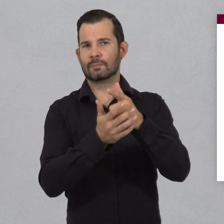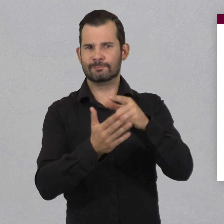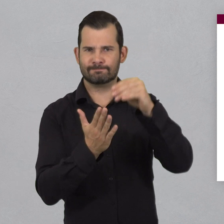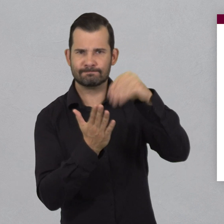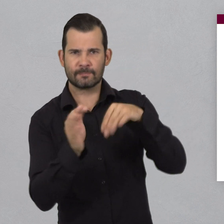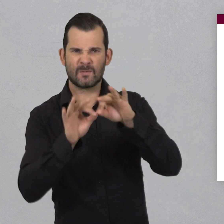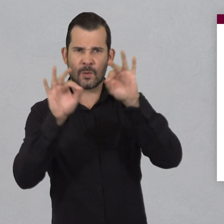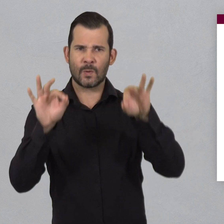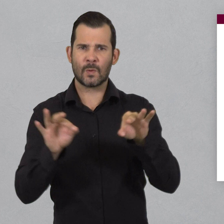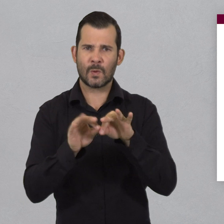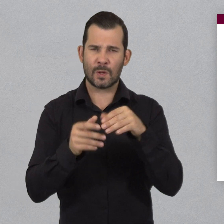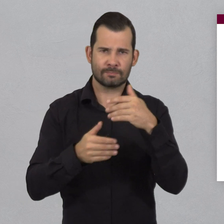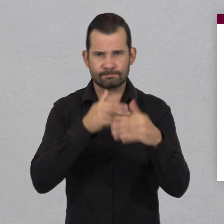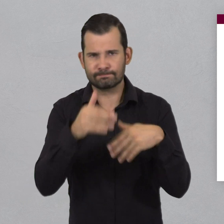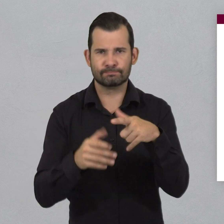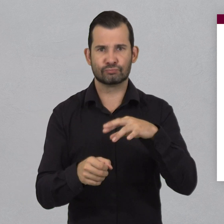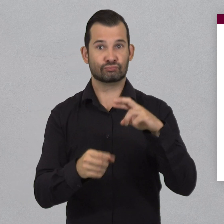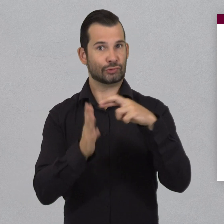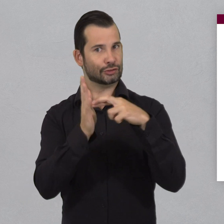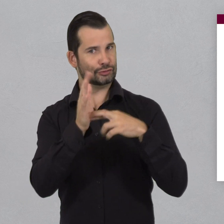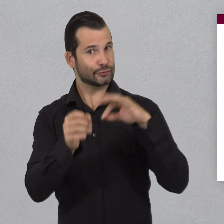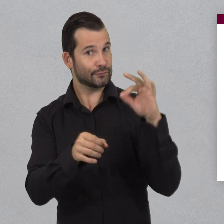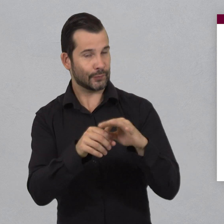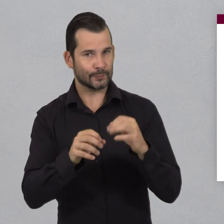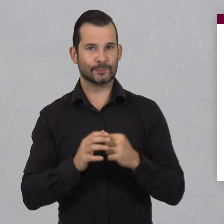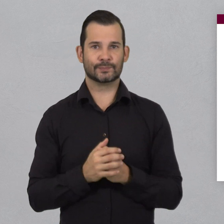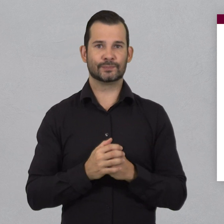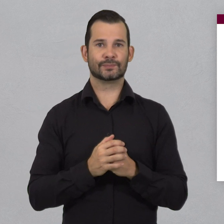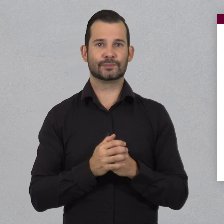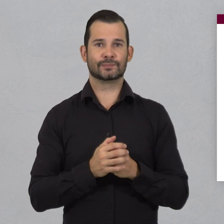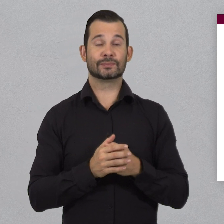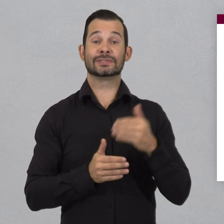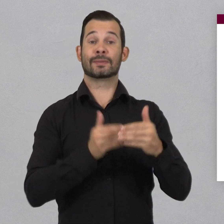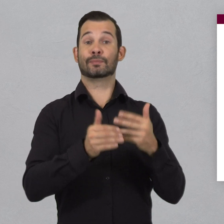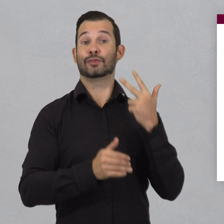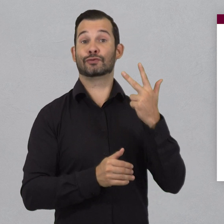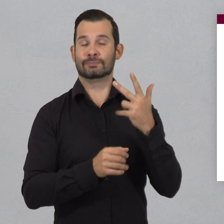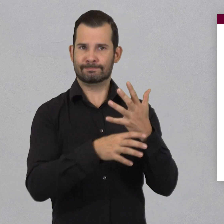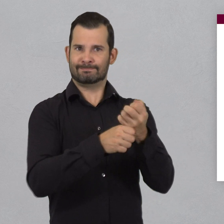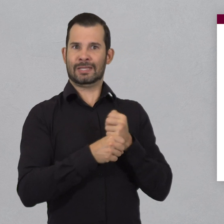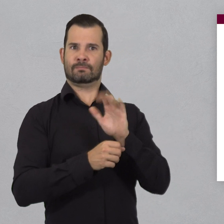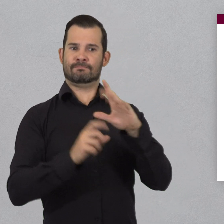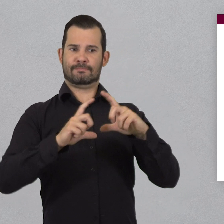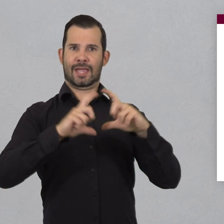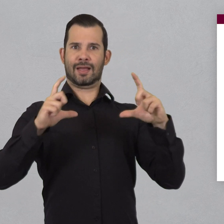a form to register to vote. STEP 3: Get your ballot